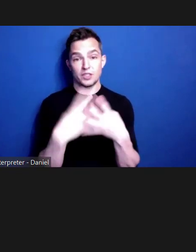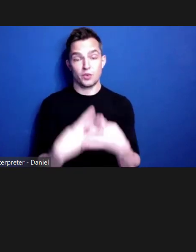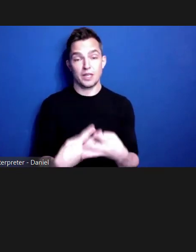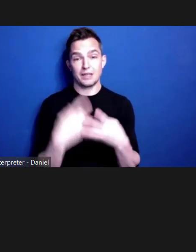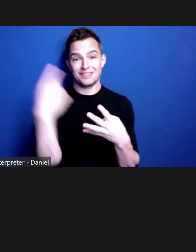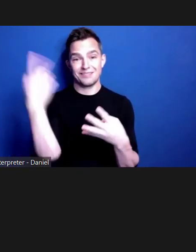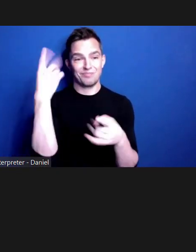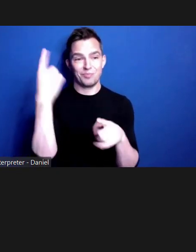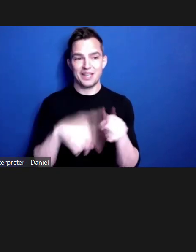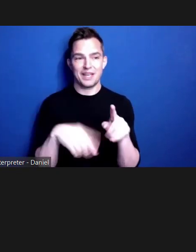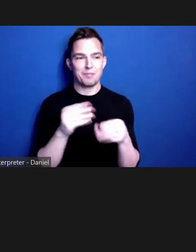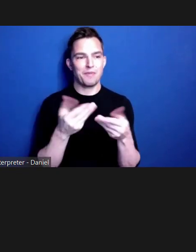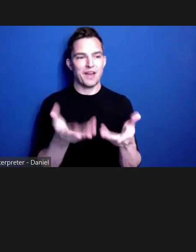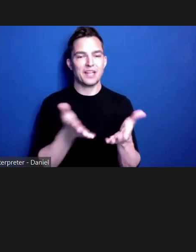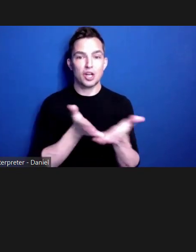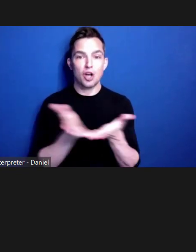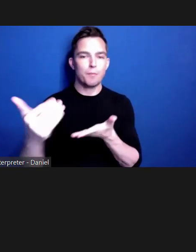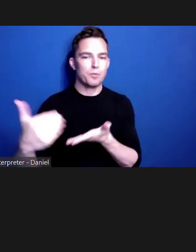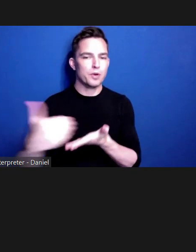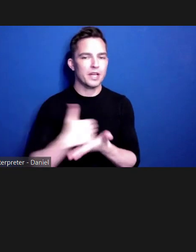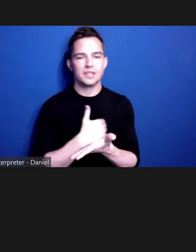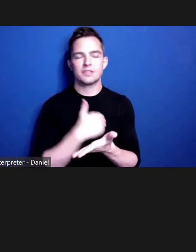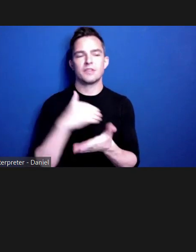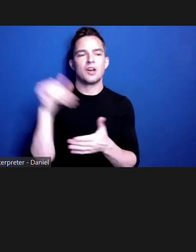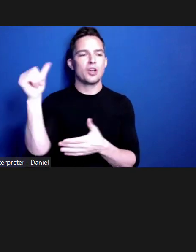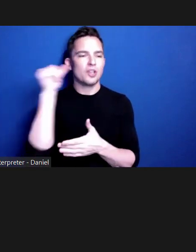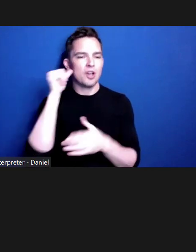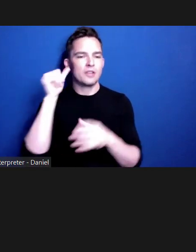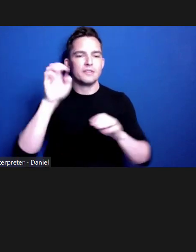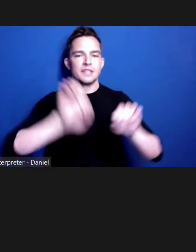comprehensive audioological evaluation on each and every child.